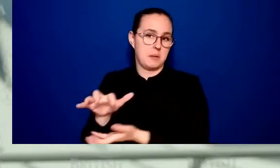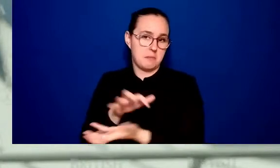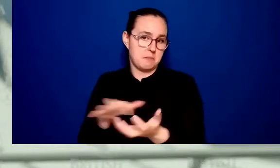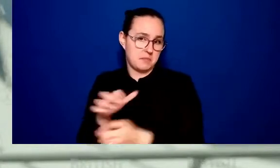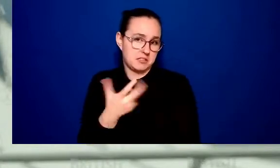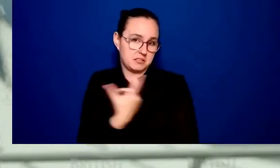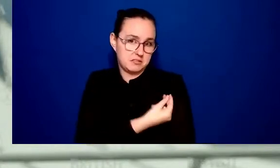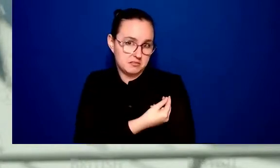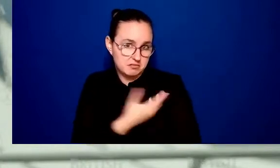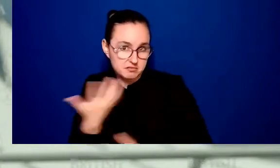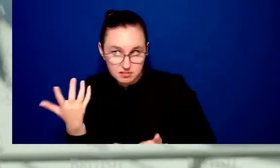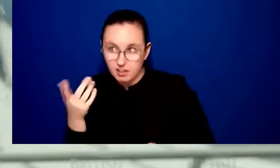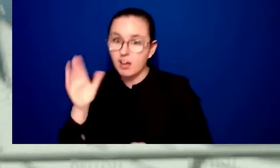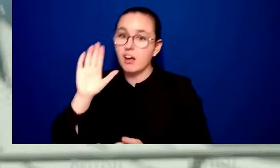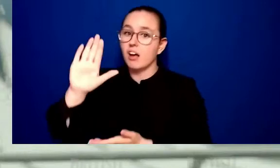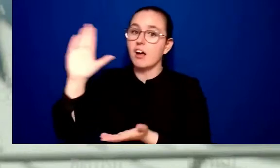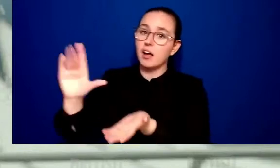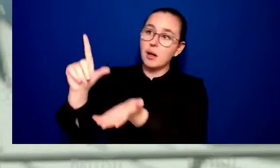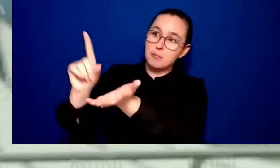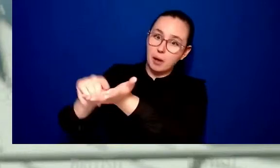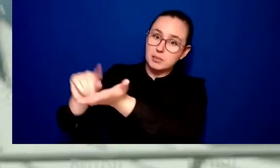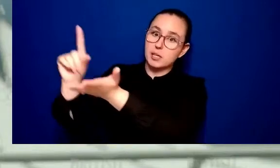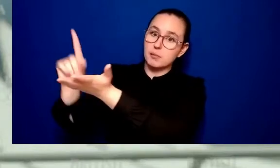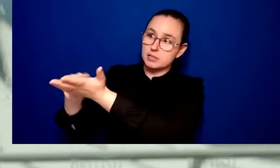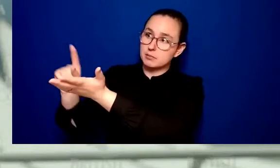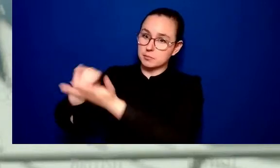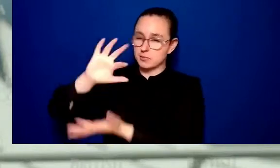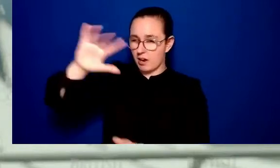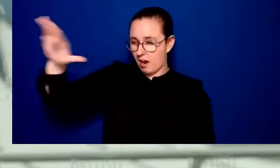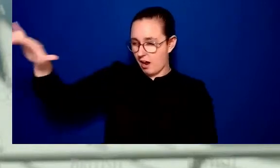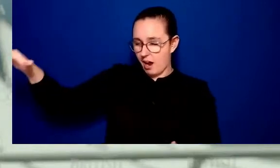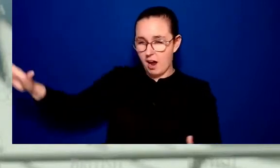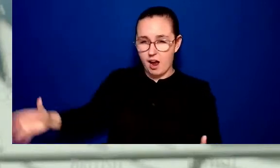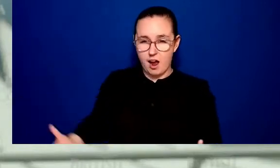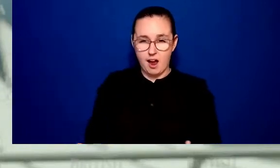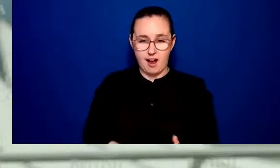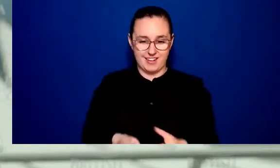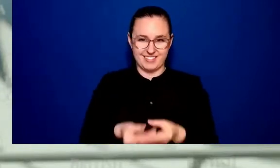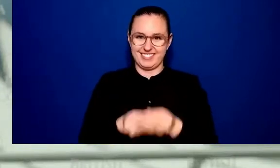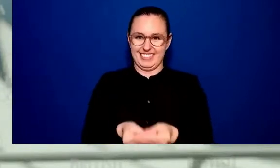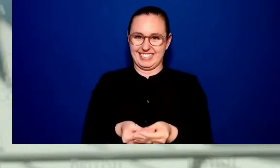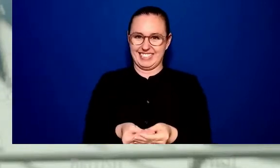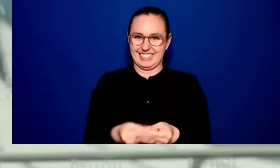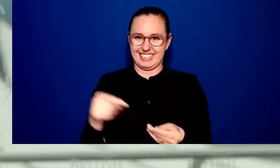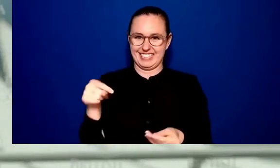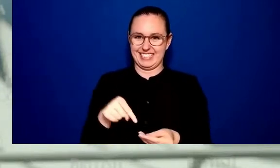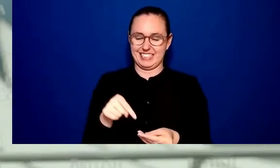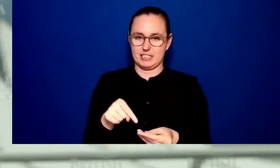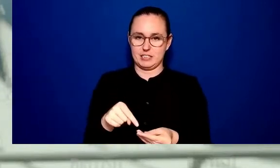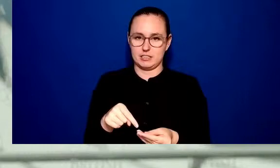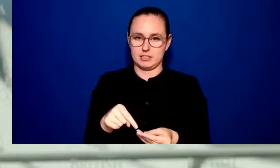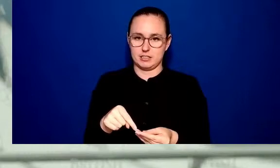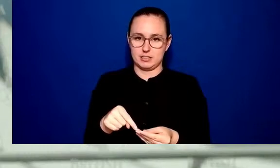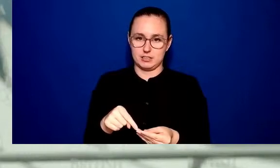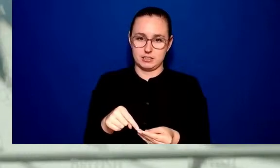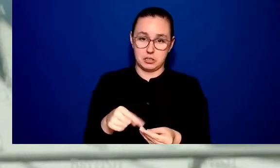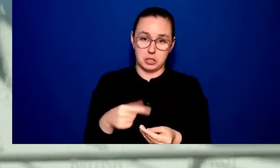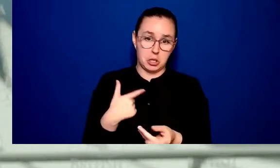once that is all synthesized, But I. I am confident with